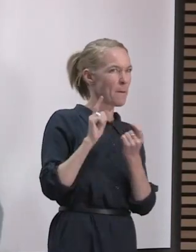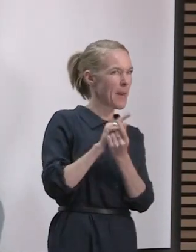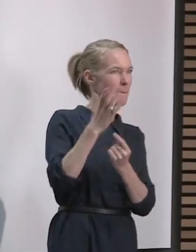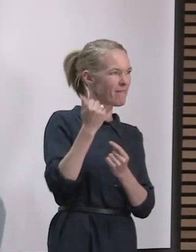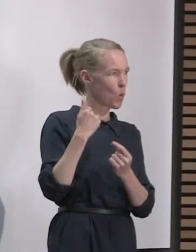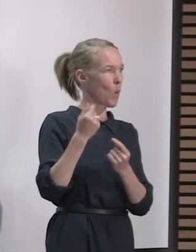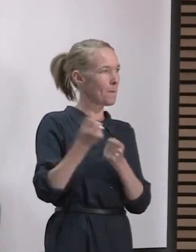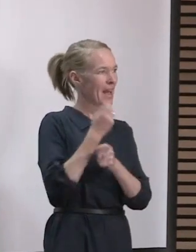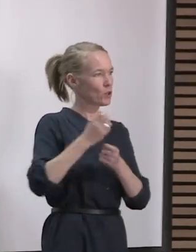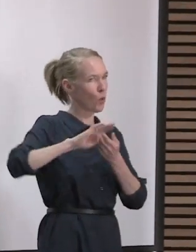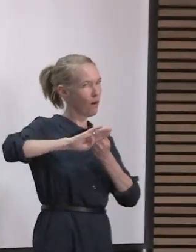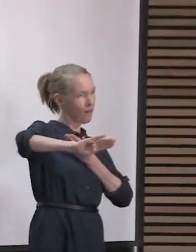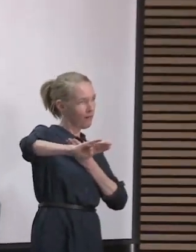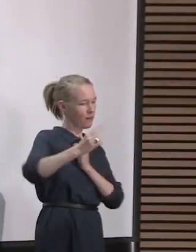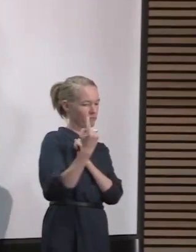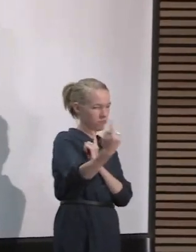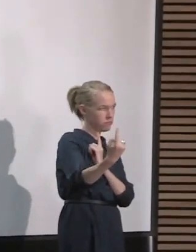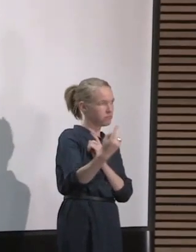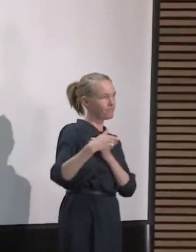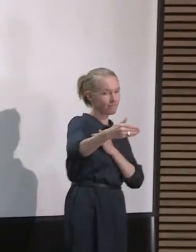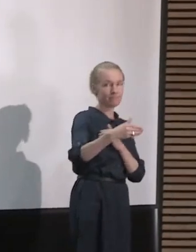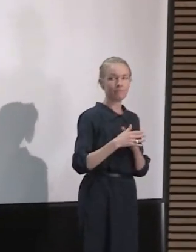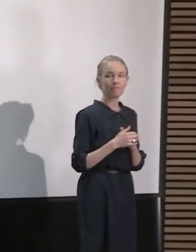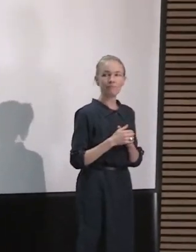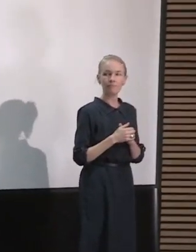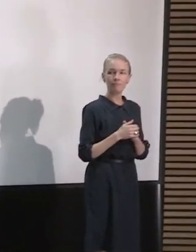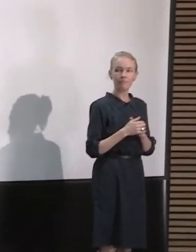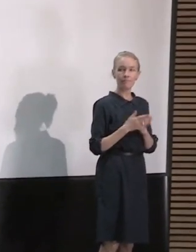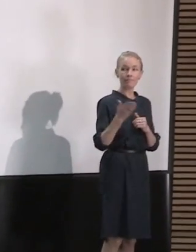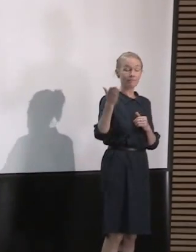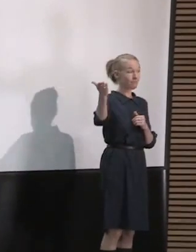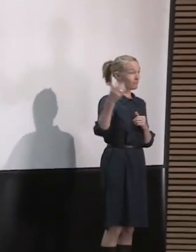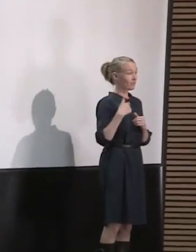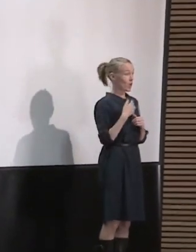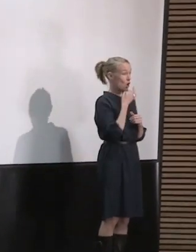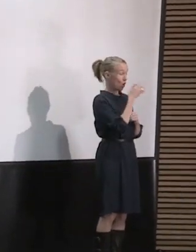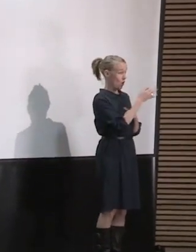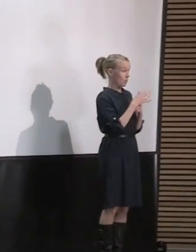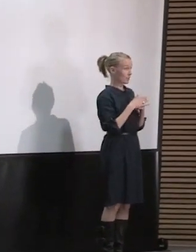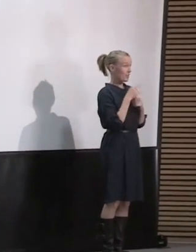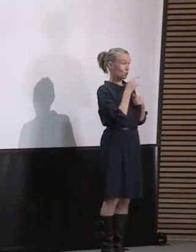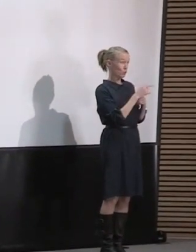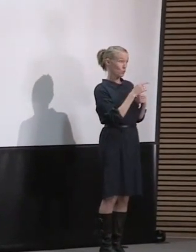distancing measures where we're in situations with people that weapon don't know. Do you see that as a vote of no confidence in